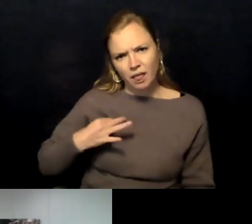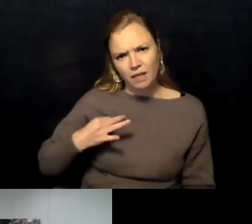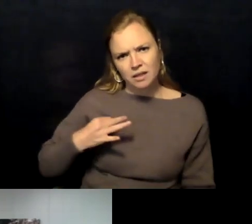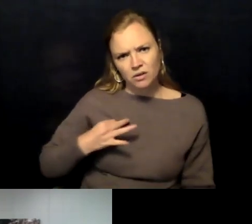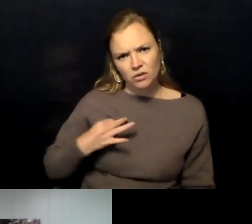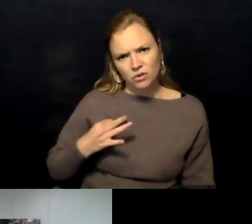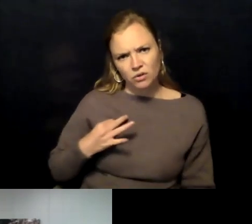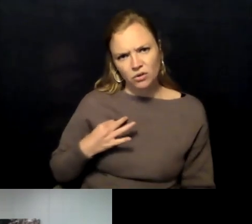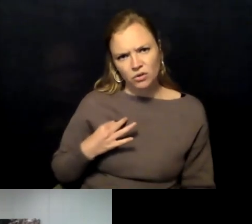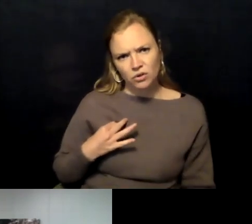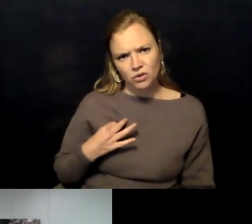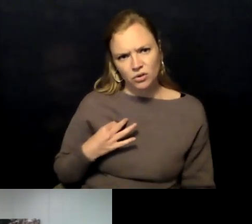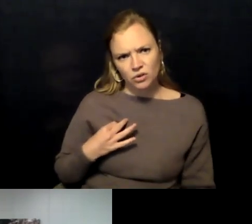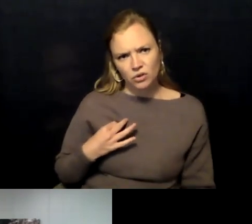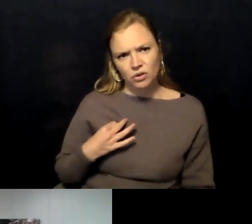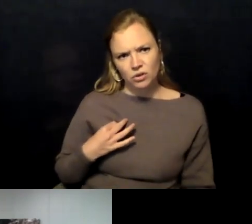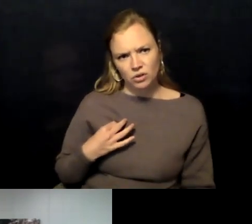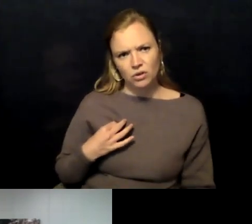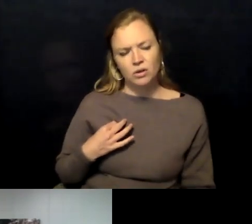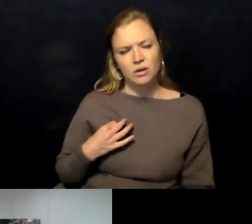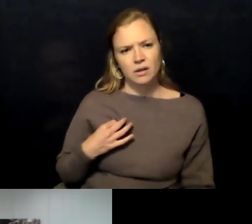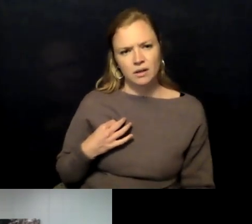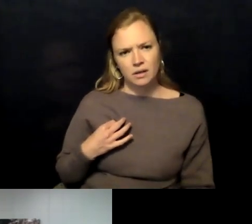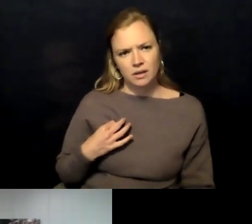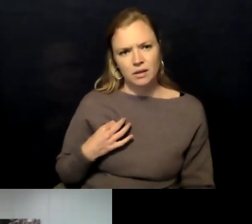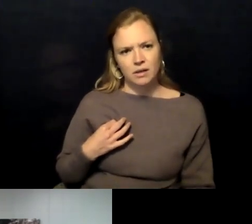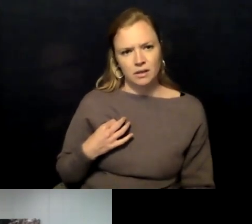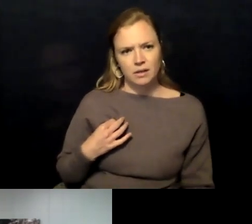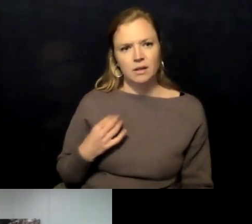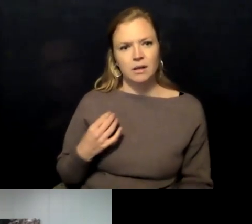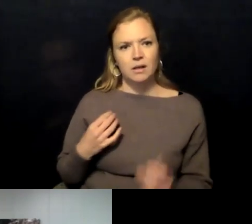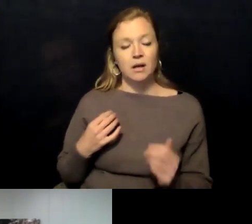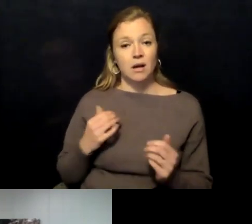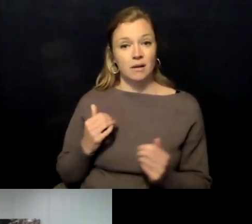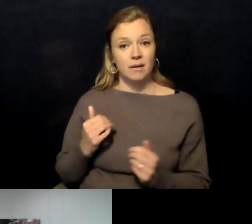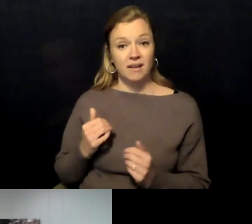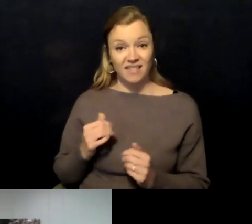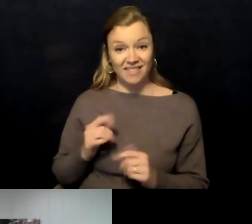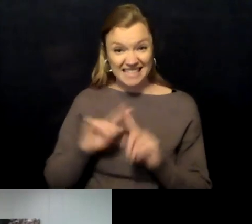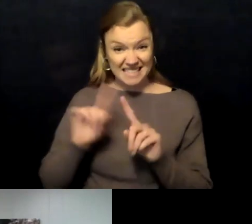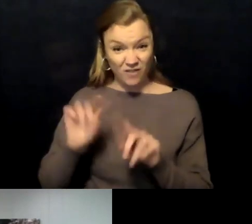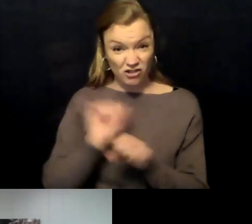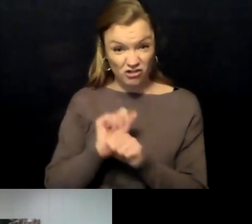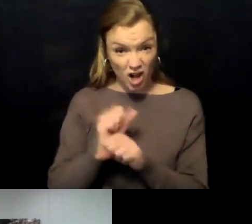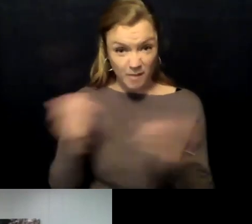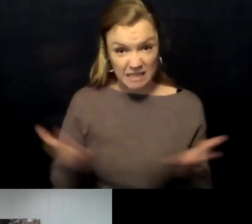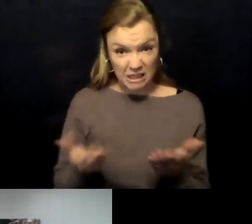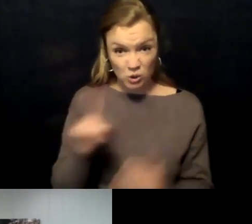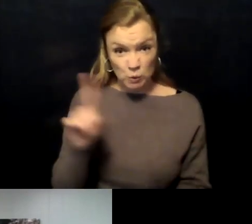theme among all of the careers that we've really highlighted.